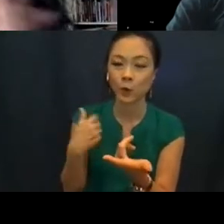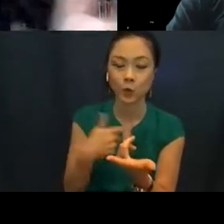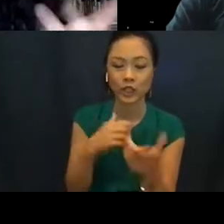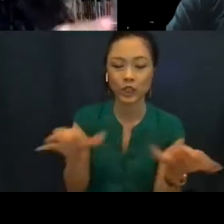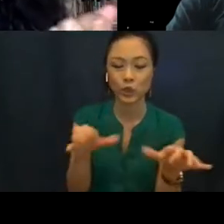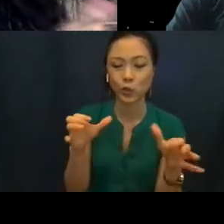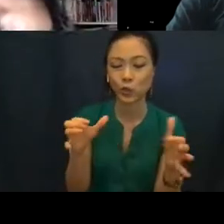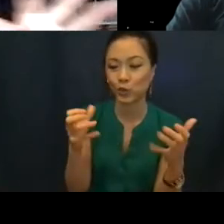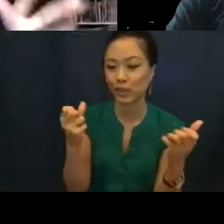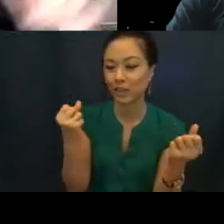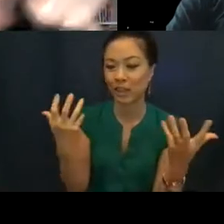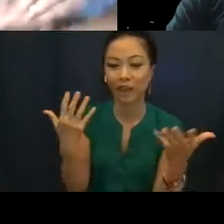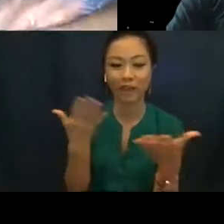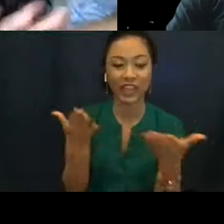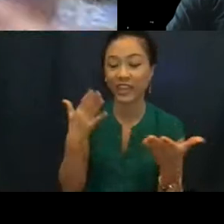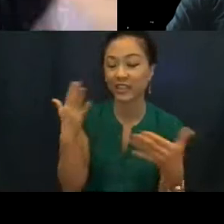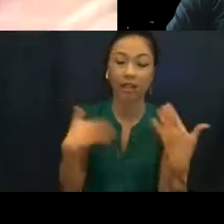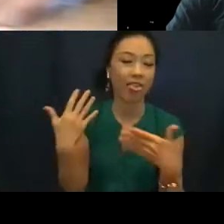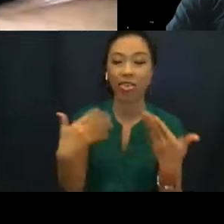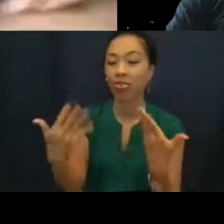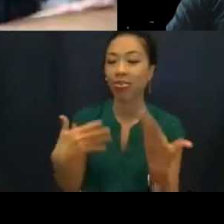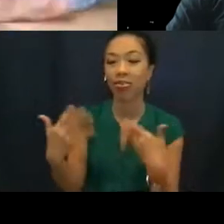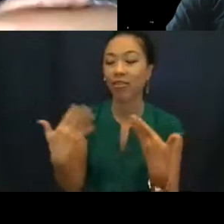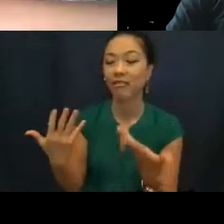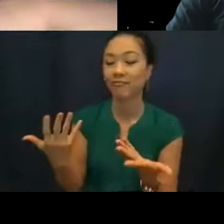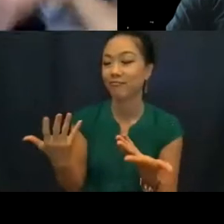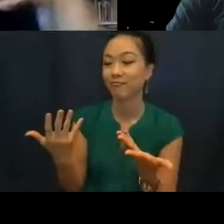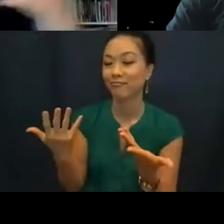you don't feel it, but then I say you feel me and she does this and there is all these